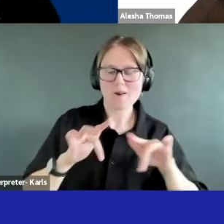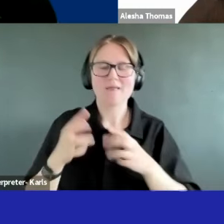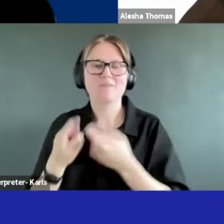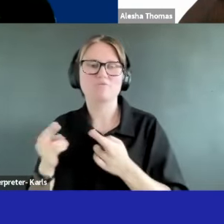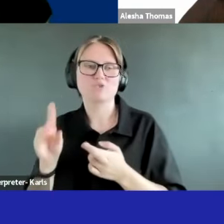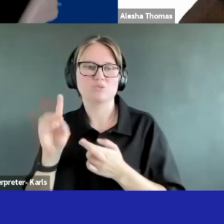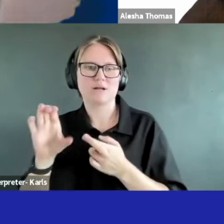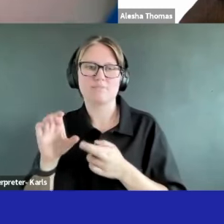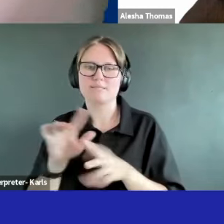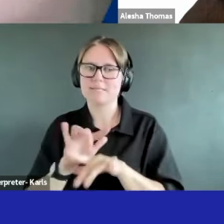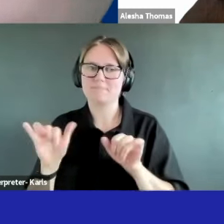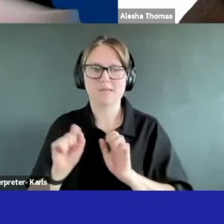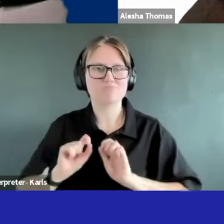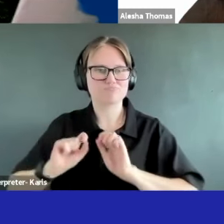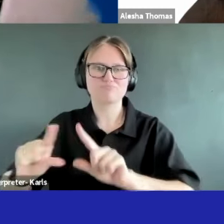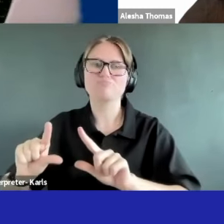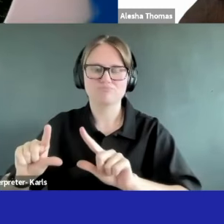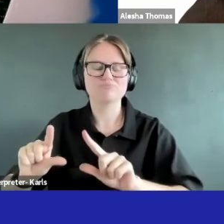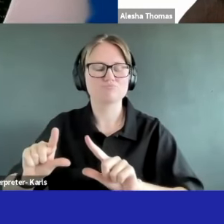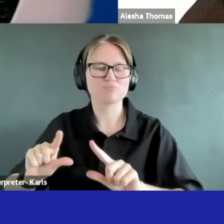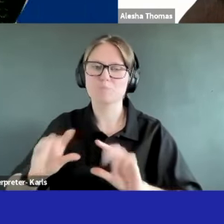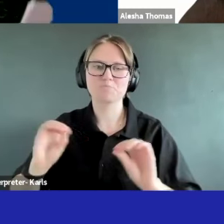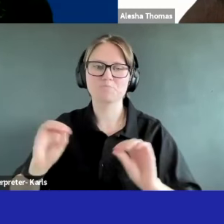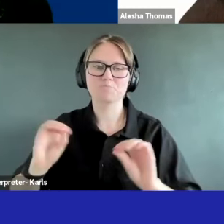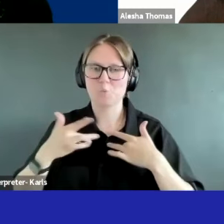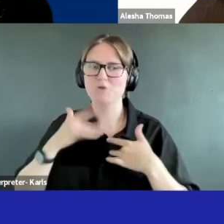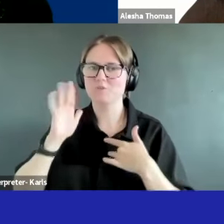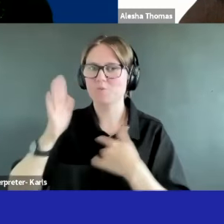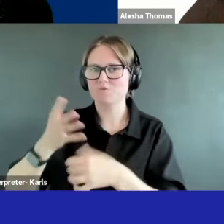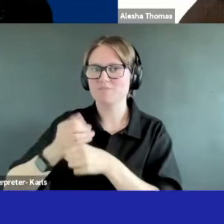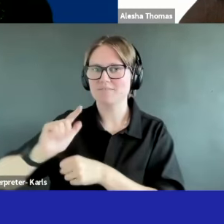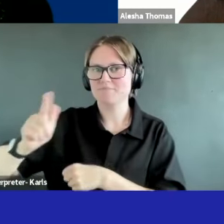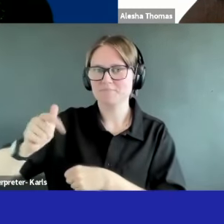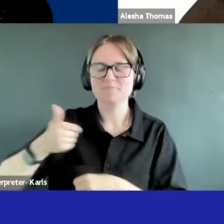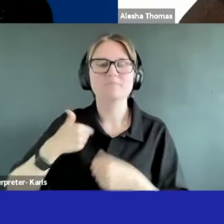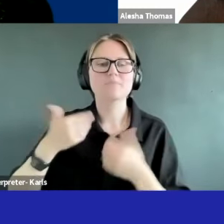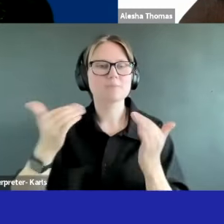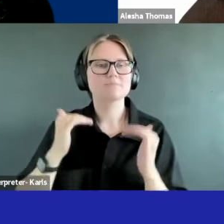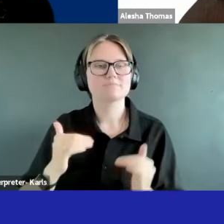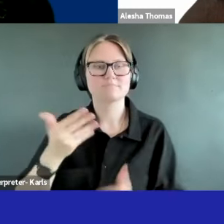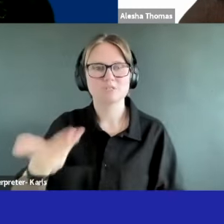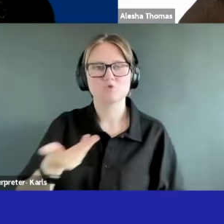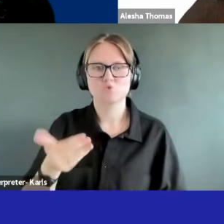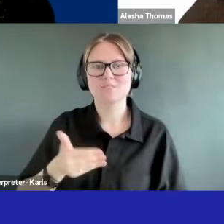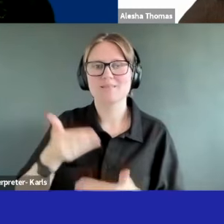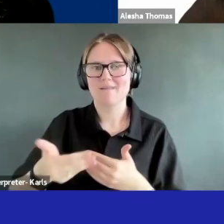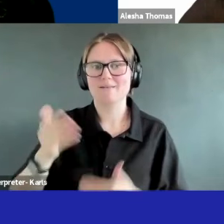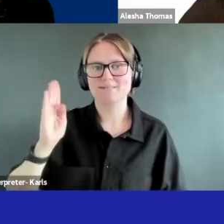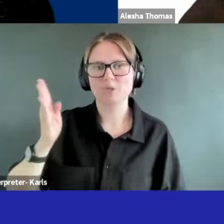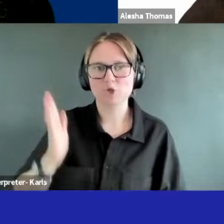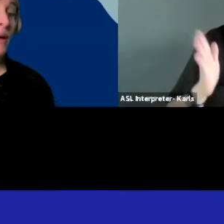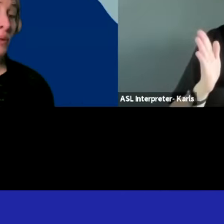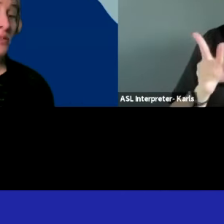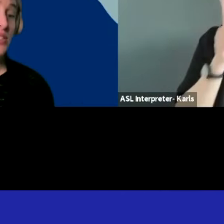will all be coming to you. I'm going to go ahead and introduce our next speaker, who is Elizabeth Campbell